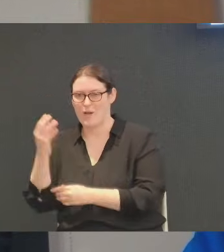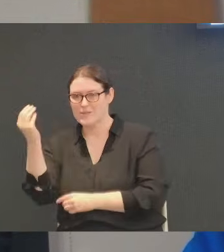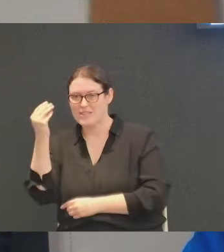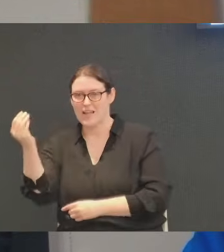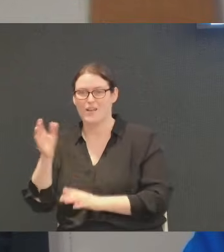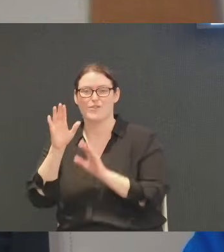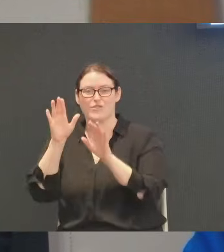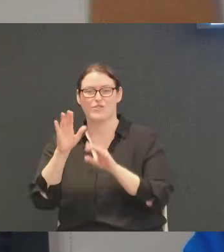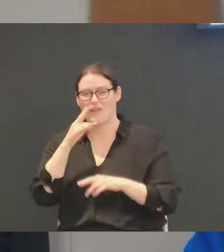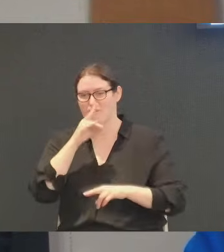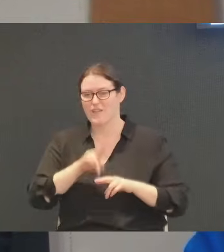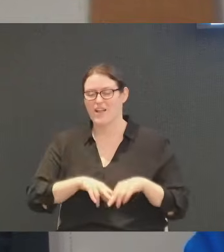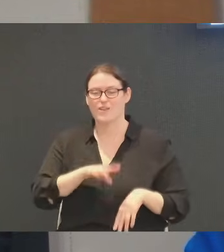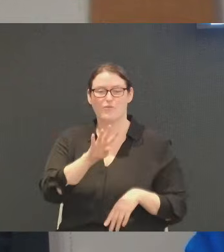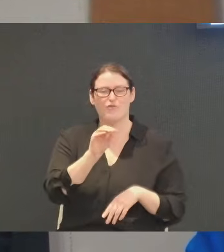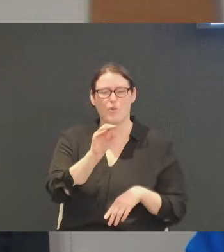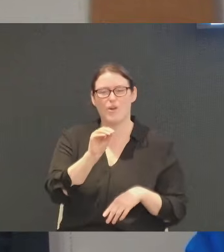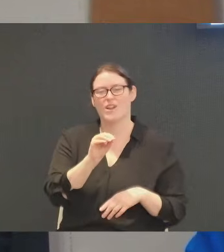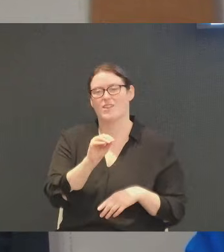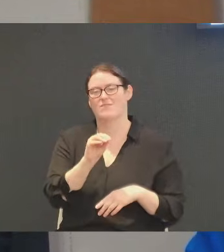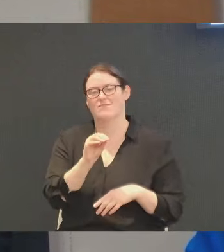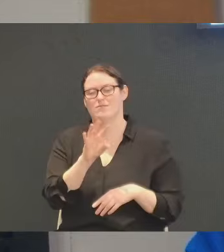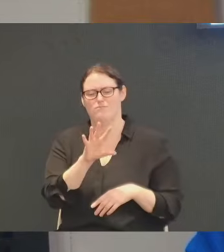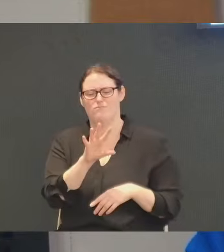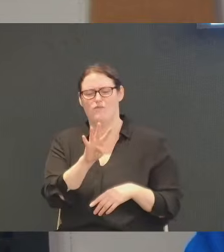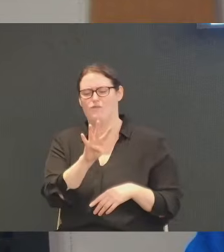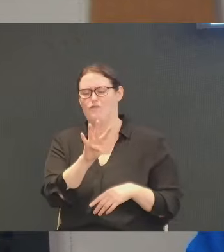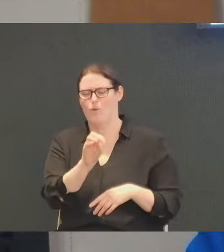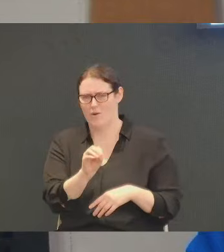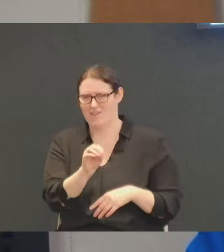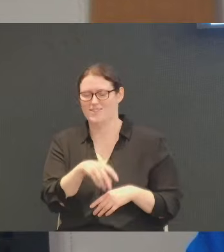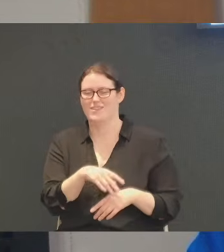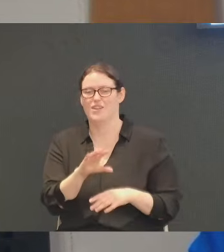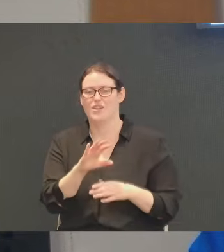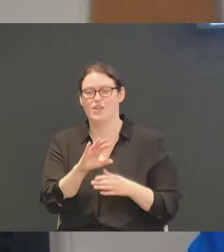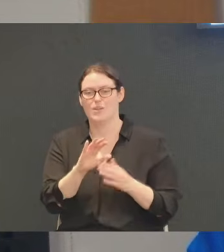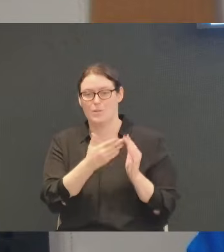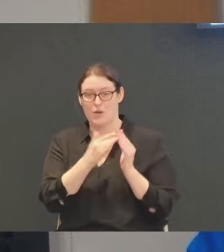over 40 community partners. want to thank them because it was extremely hot and I want to thank